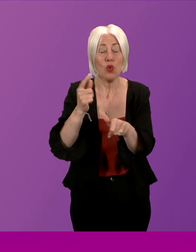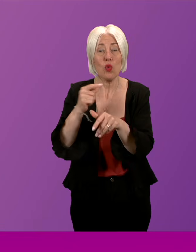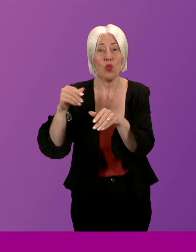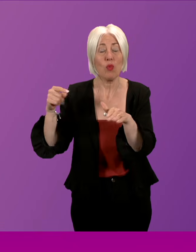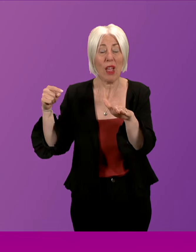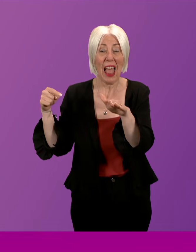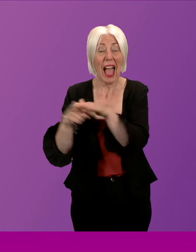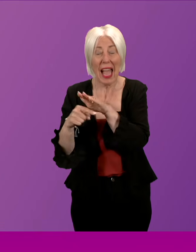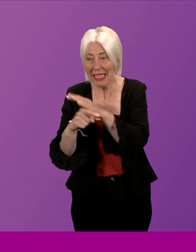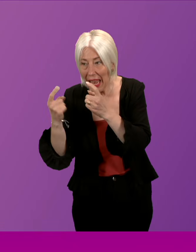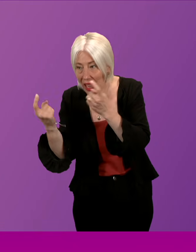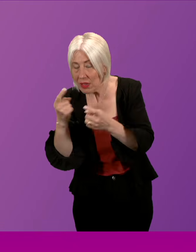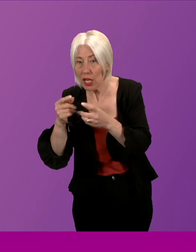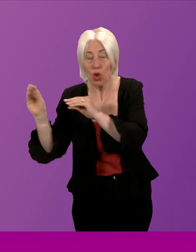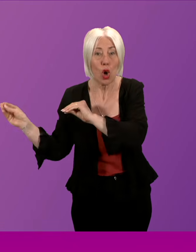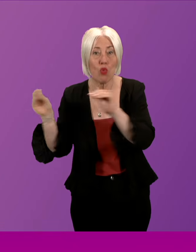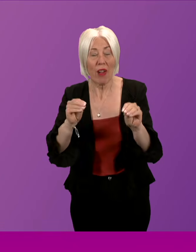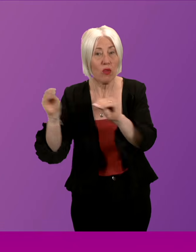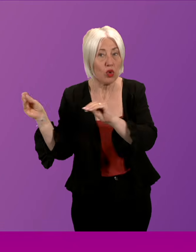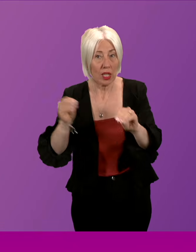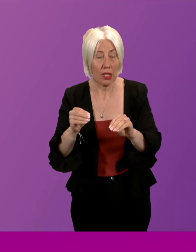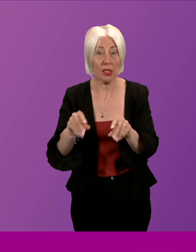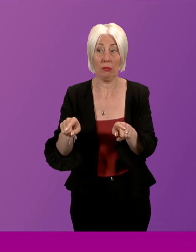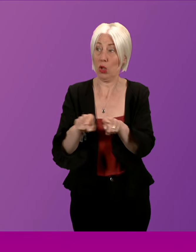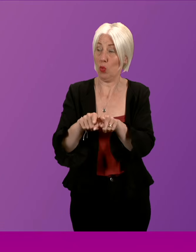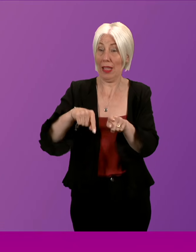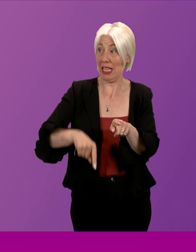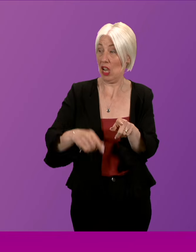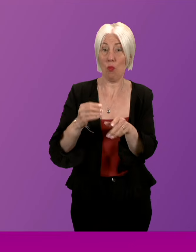he consider it fair that taxpayers are funding legal representation for strangers who are accused